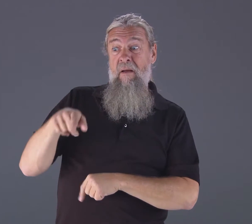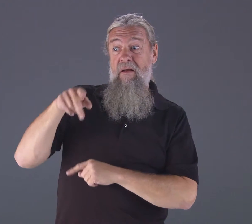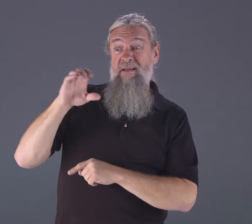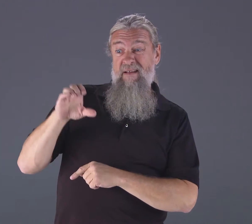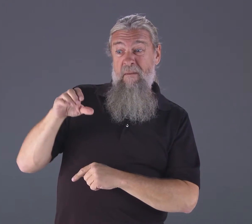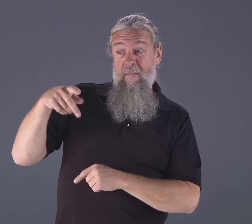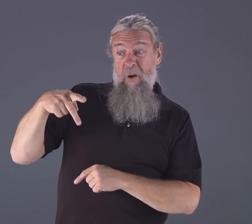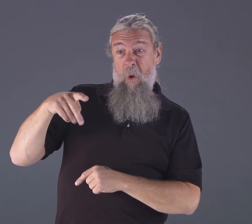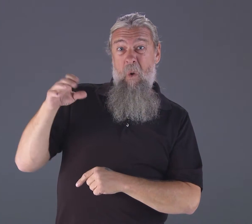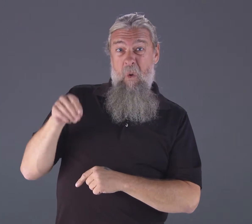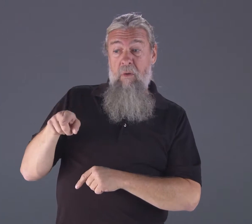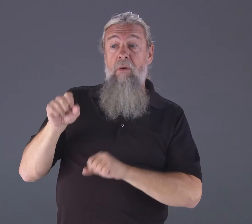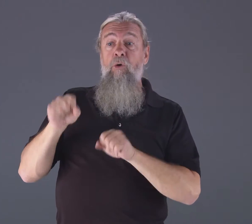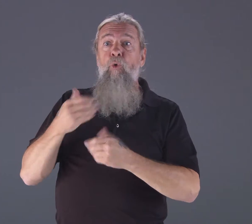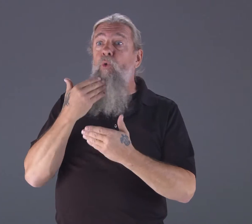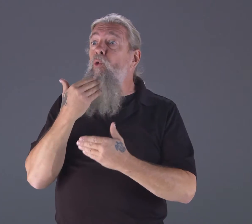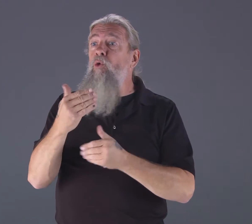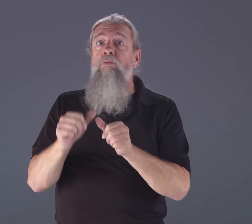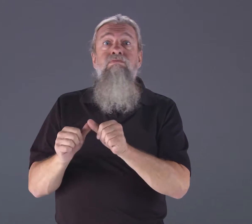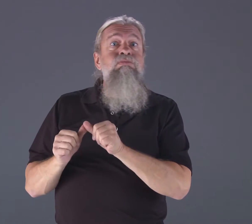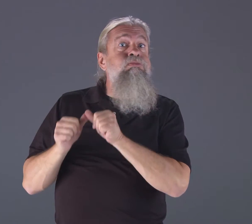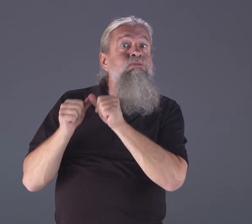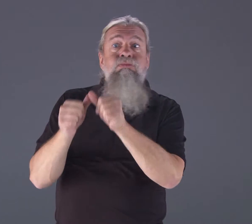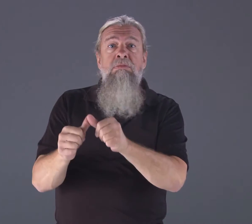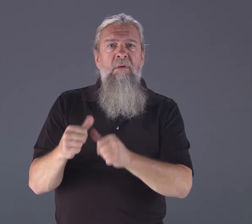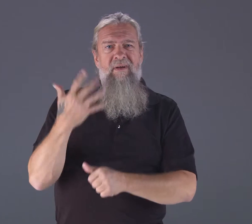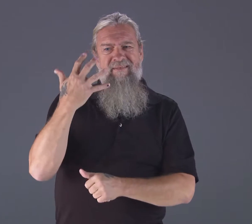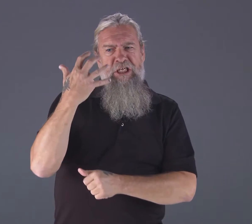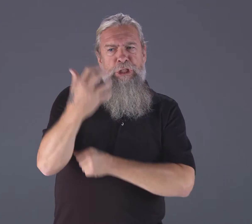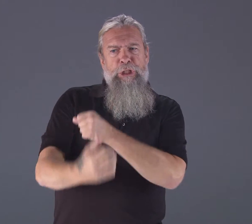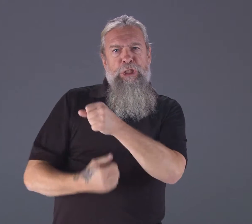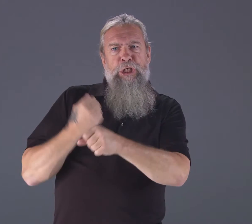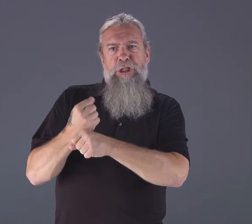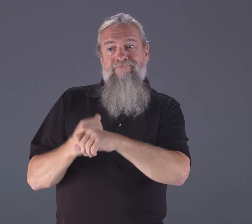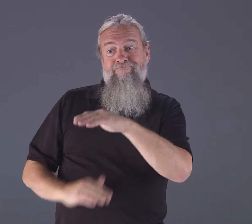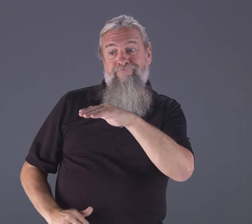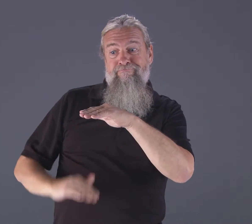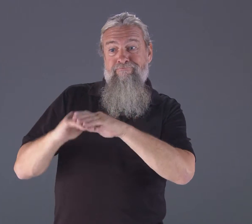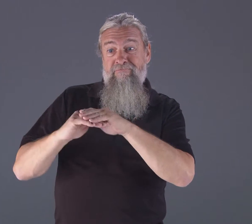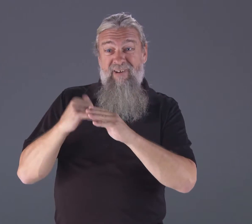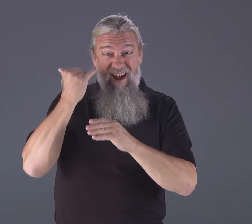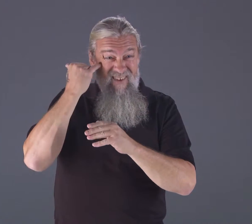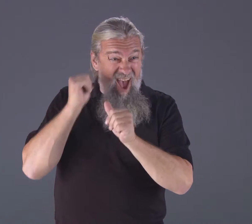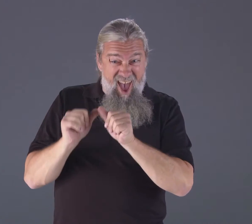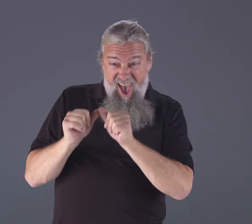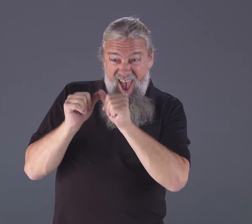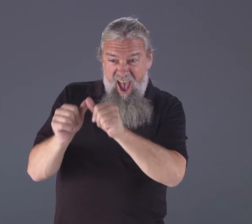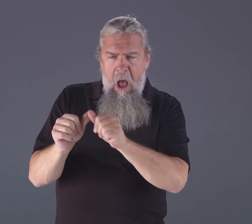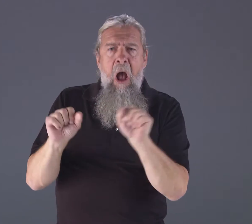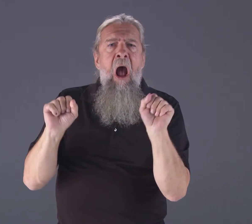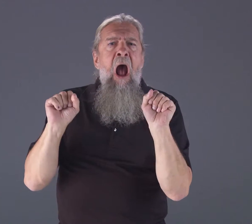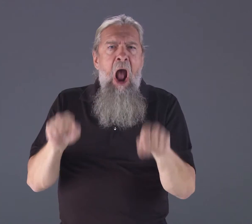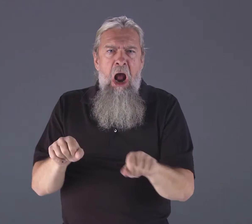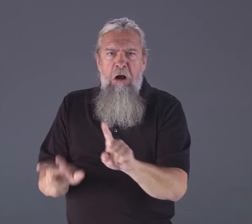If you are granted a civil protection order, it can be valid for up to 5 years and can be renewed if needed.